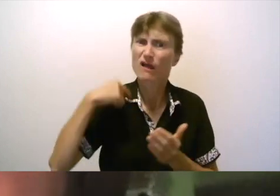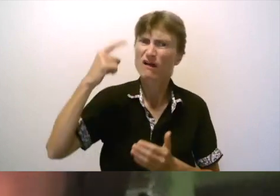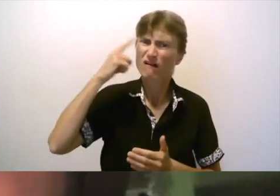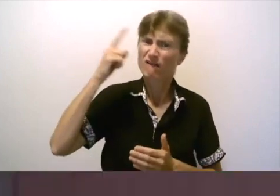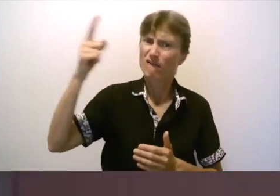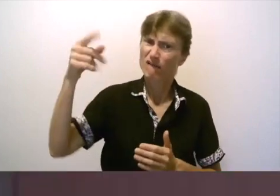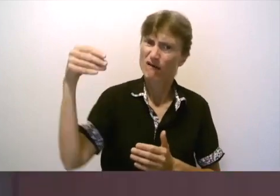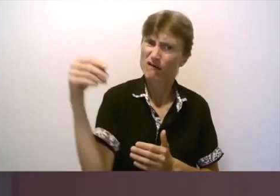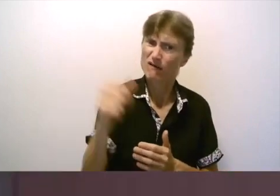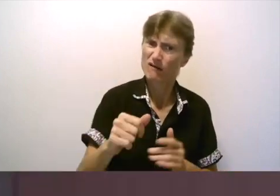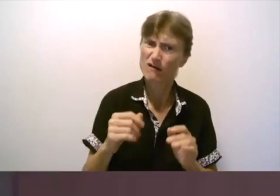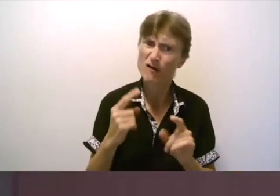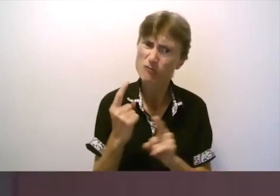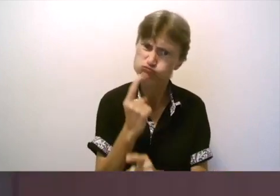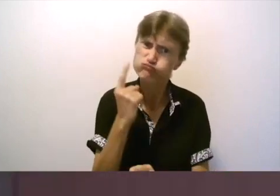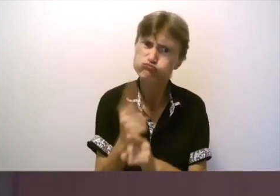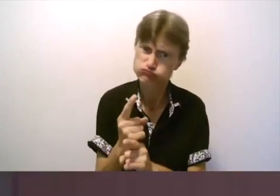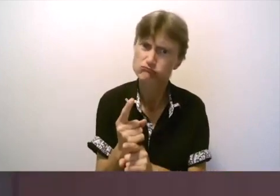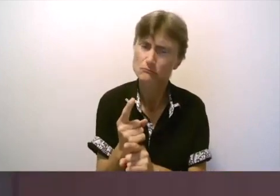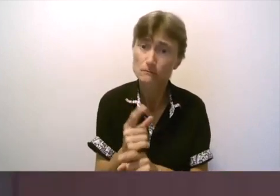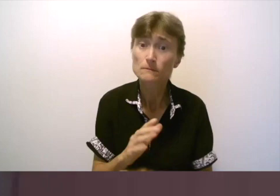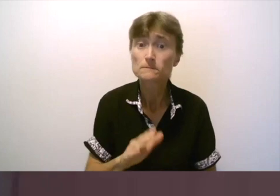i just really want to support uh what's being said